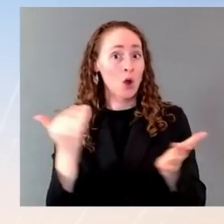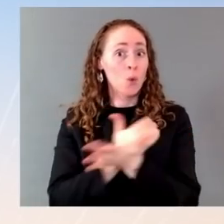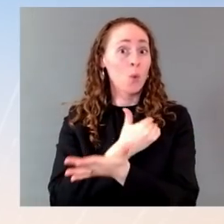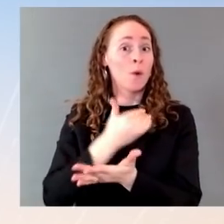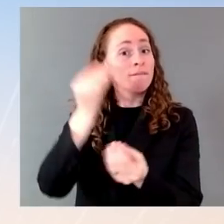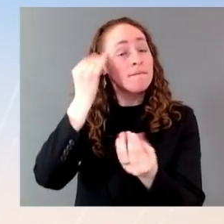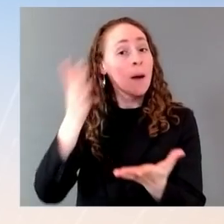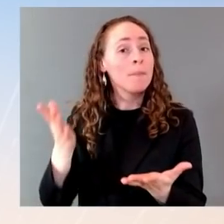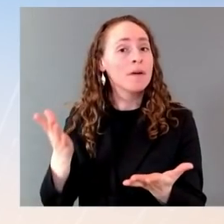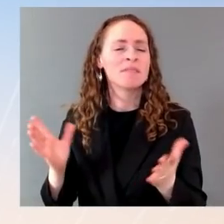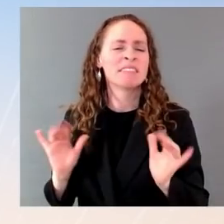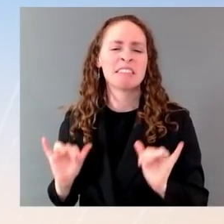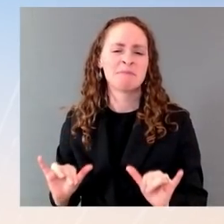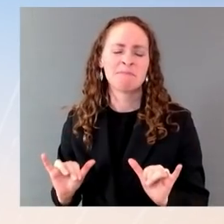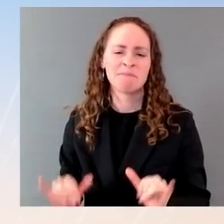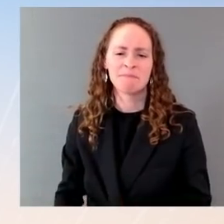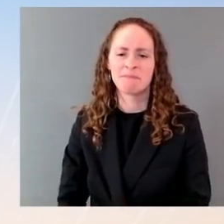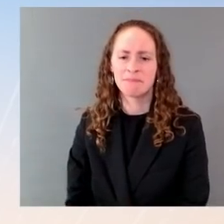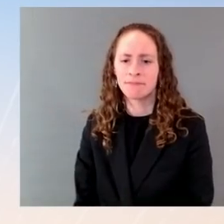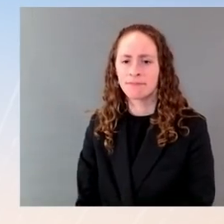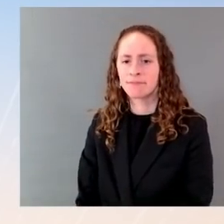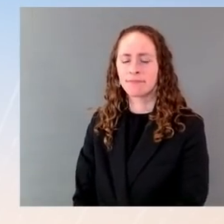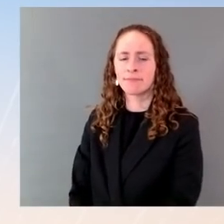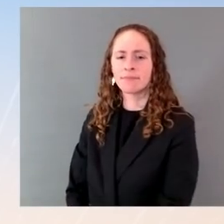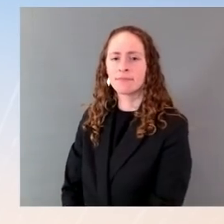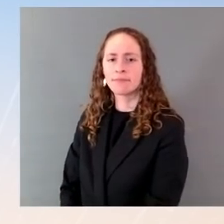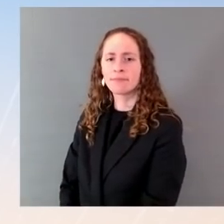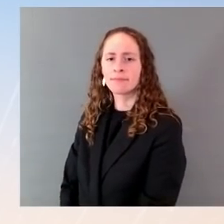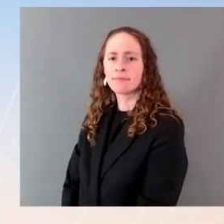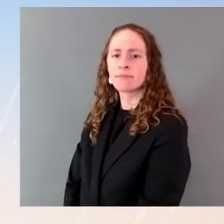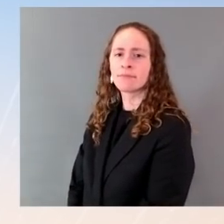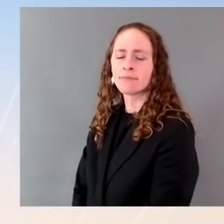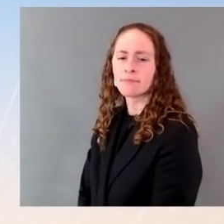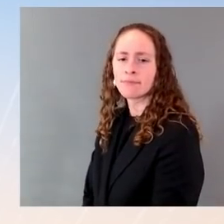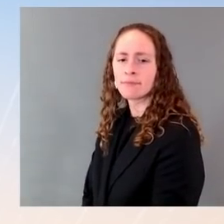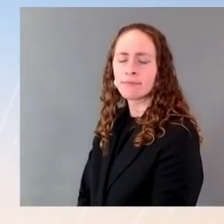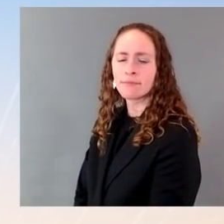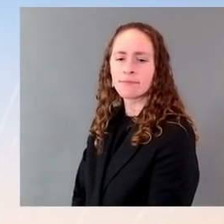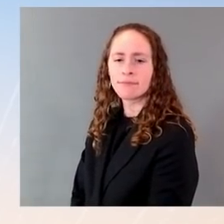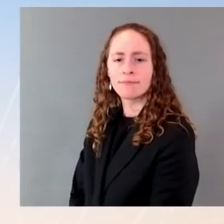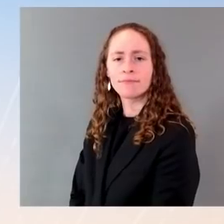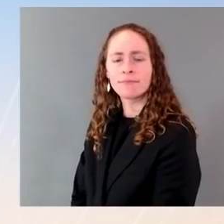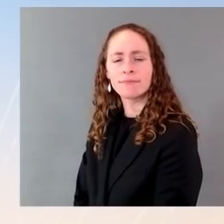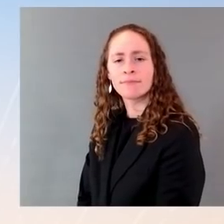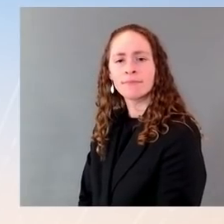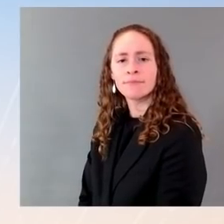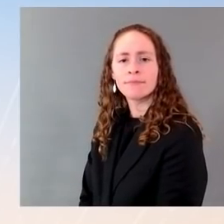Chicago Mayor Lori Lightfoot appeared to pass some blame onto retailers for these smash-and-grabs,